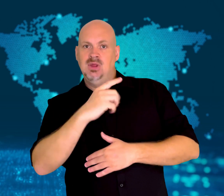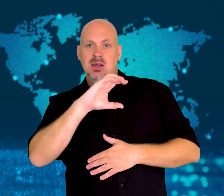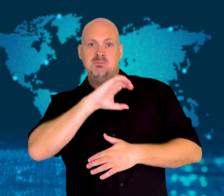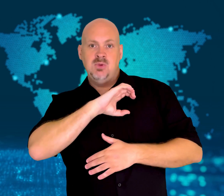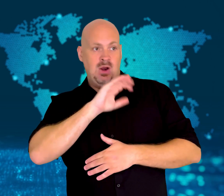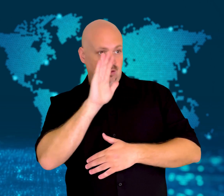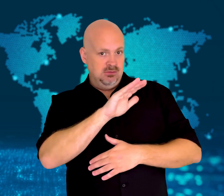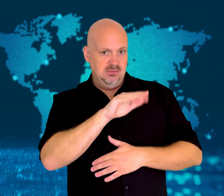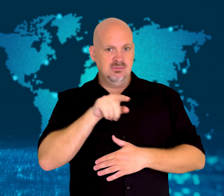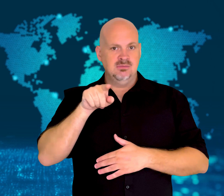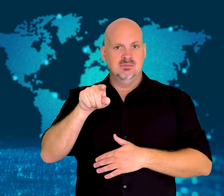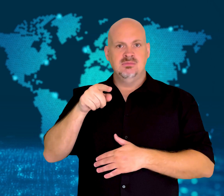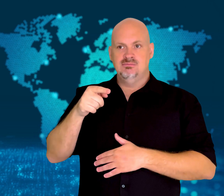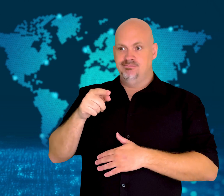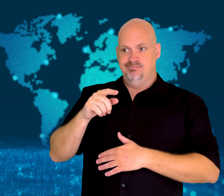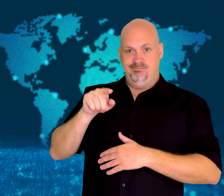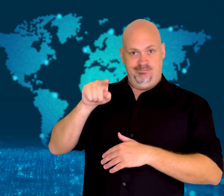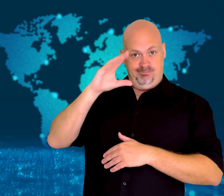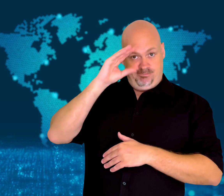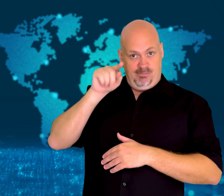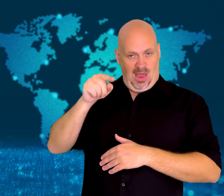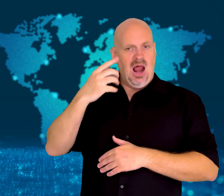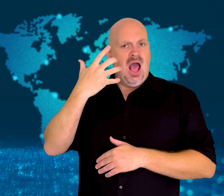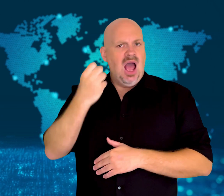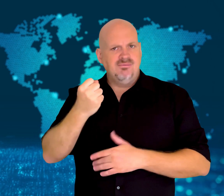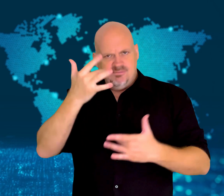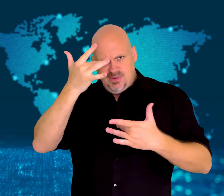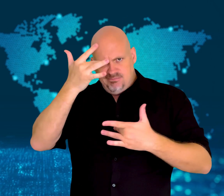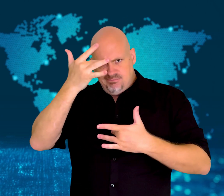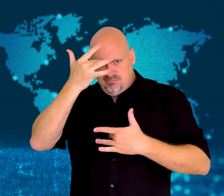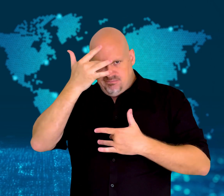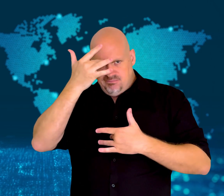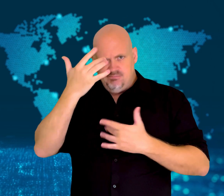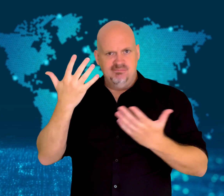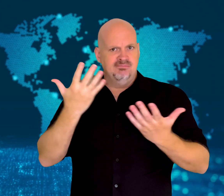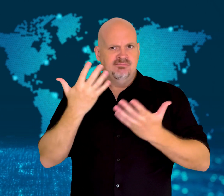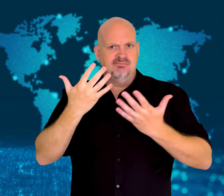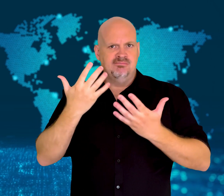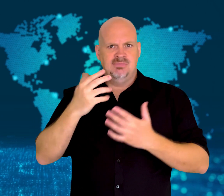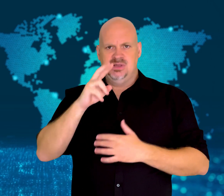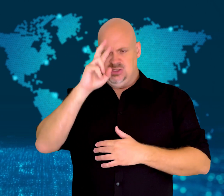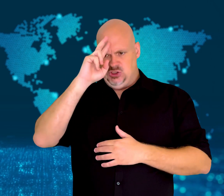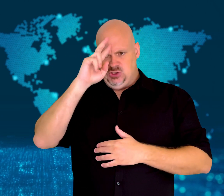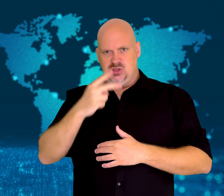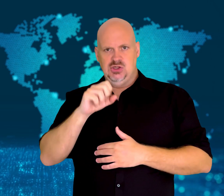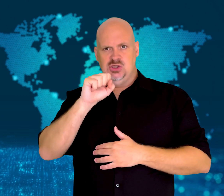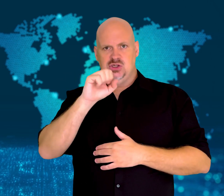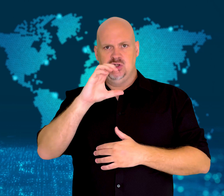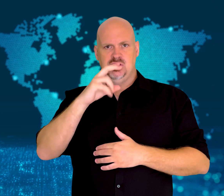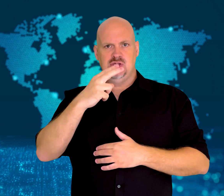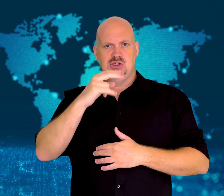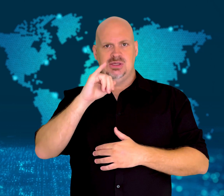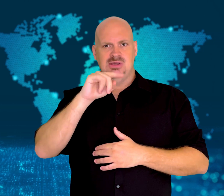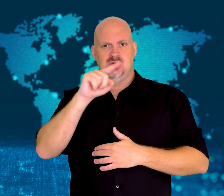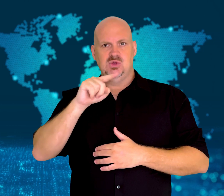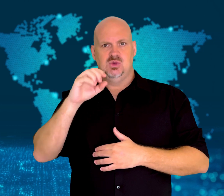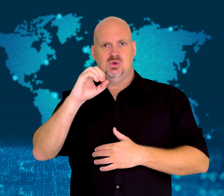He informed the officers that his uncle had been on a prescription medication